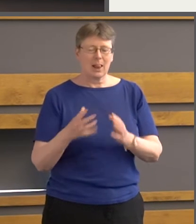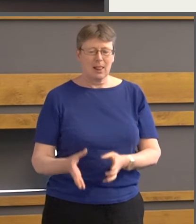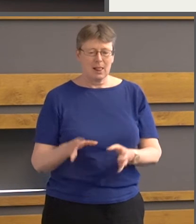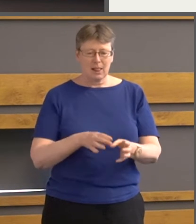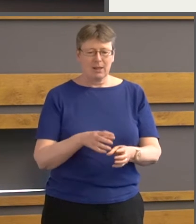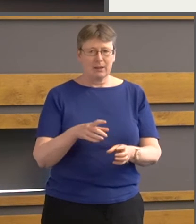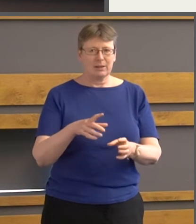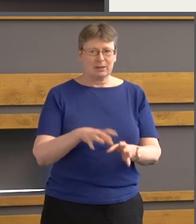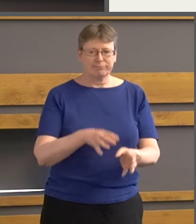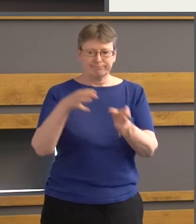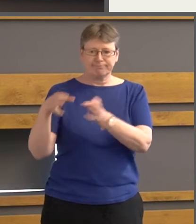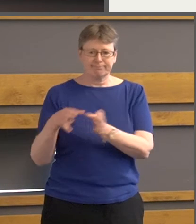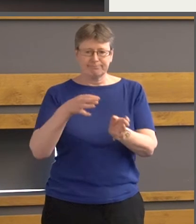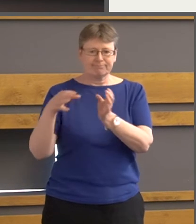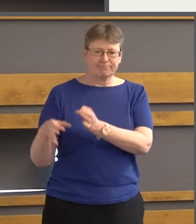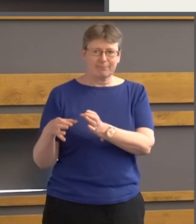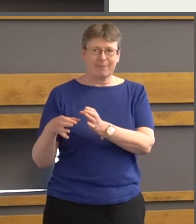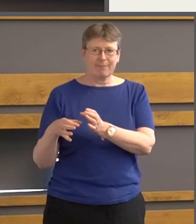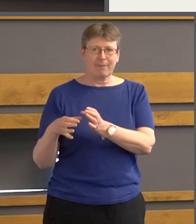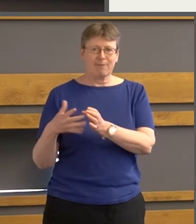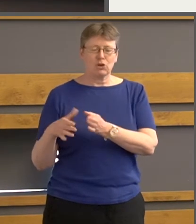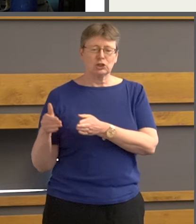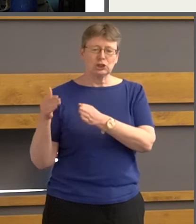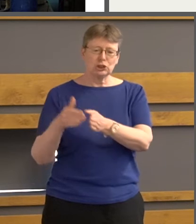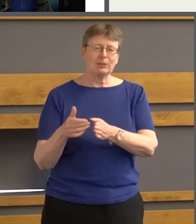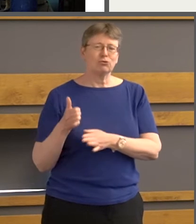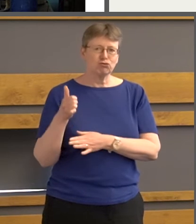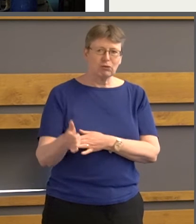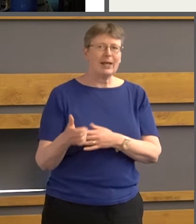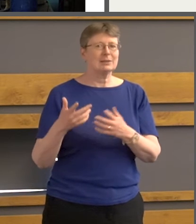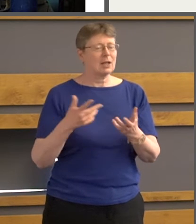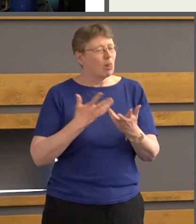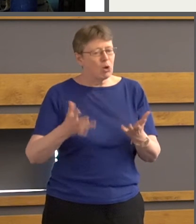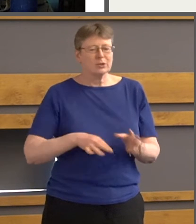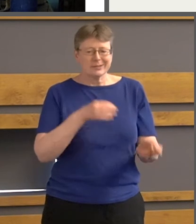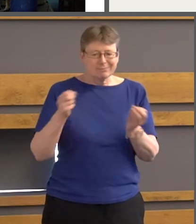onto ships there, coming on trains and trolleys and bullet carts and there they are,